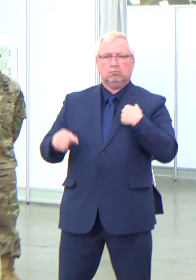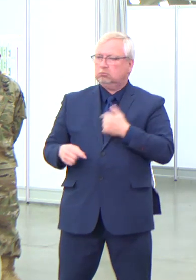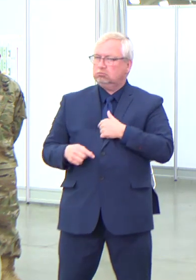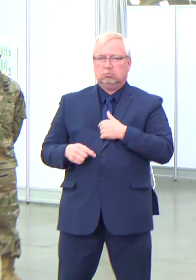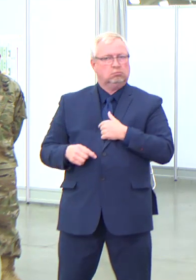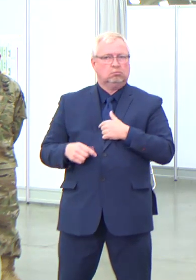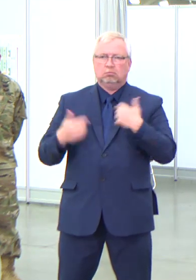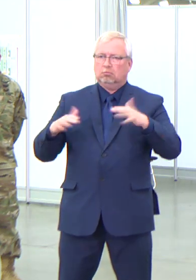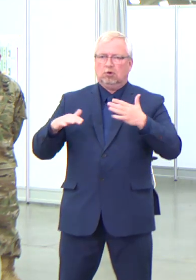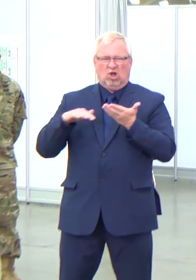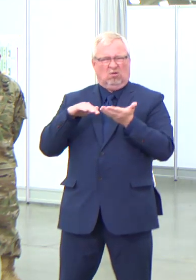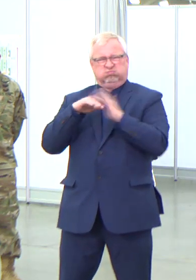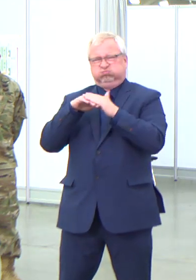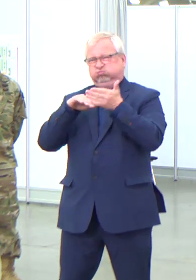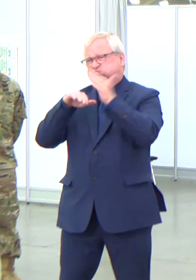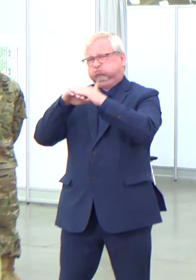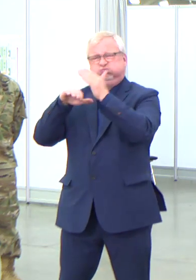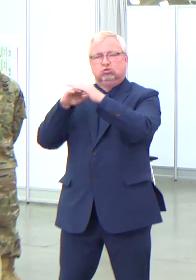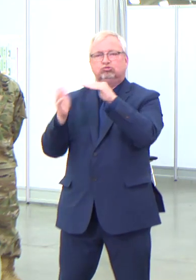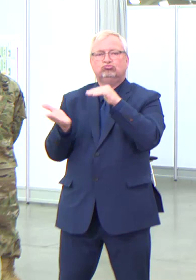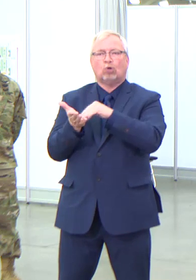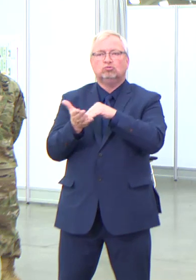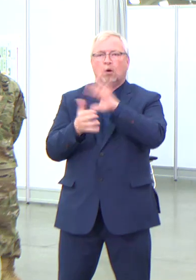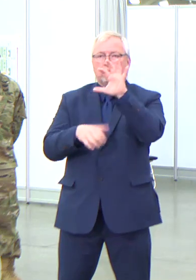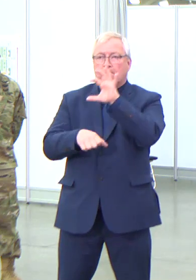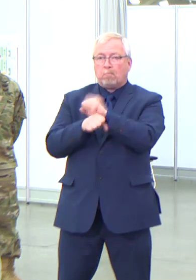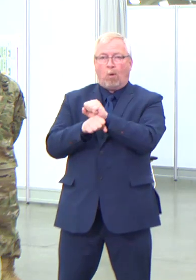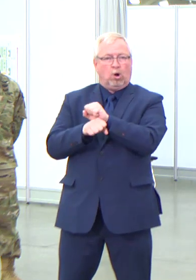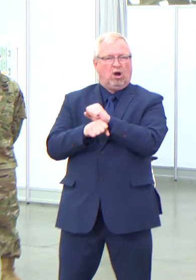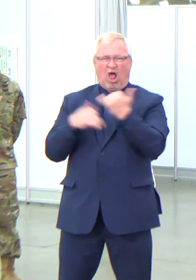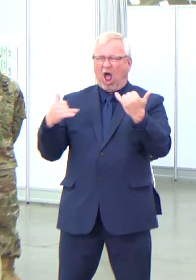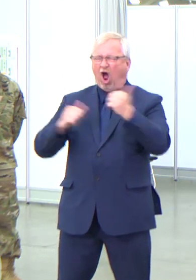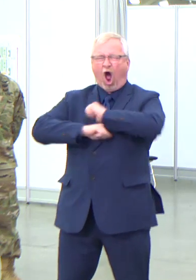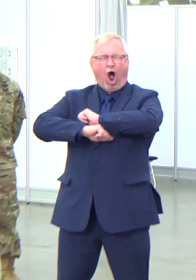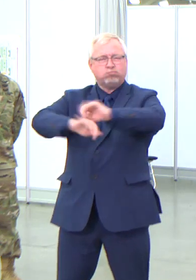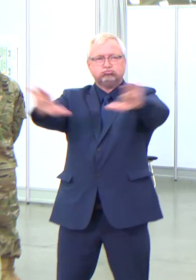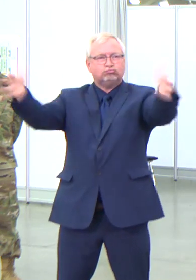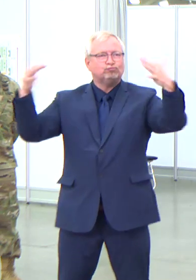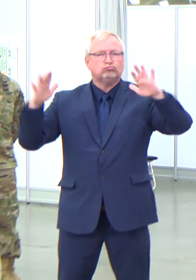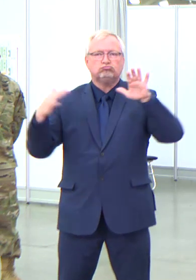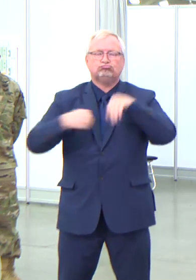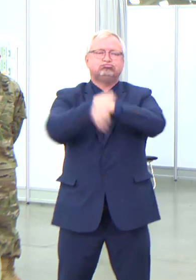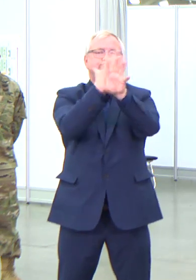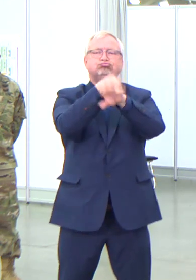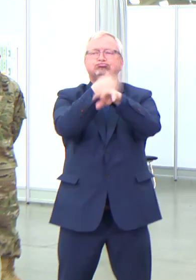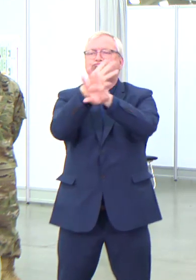required, but we have scaled telehealth, now doing thousands of visits a day. Secondly, we are closely